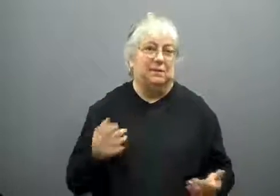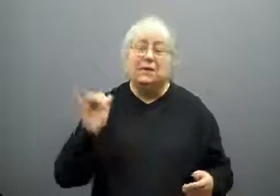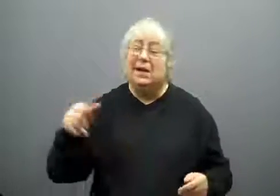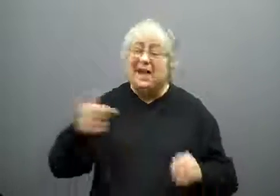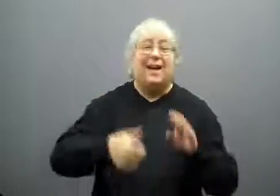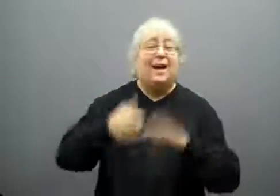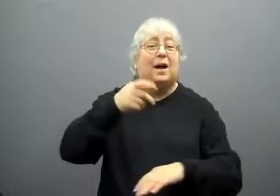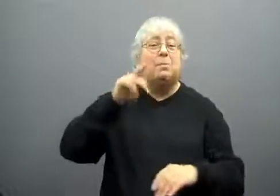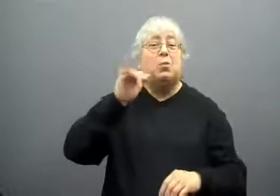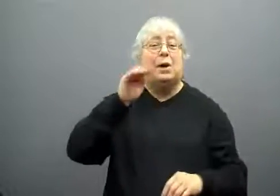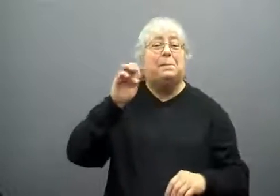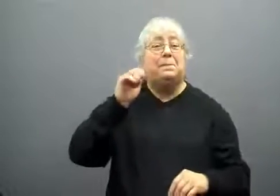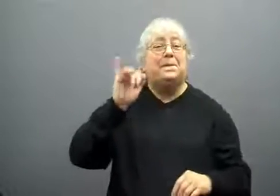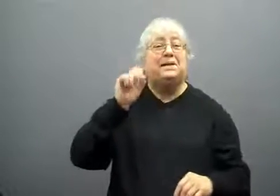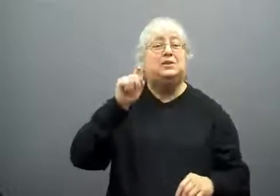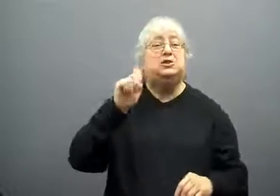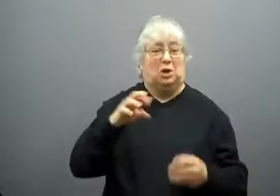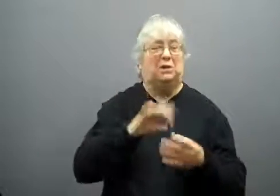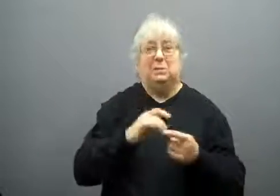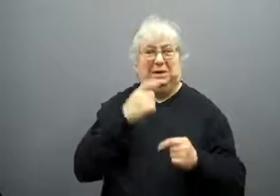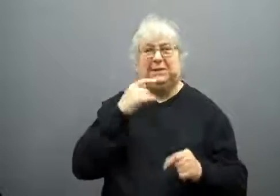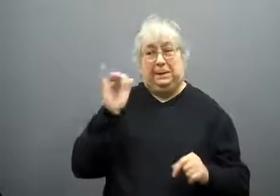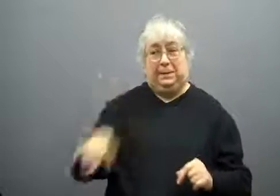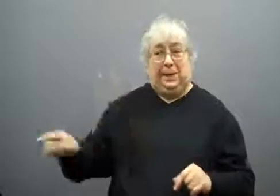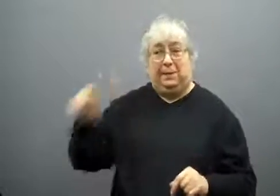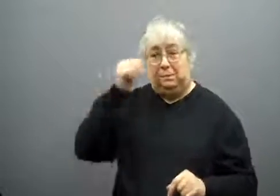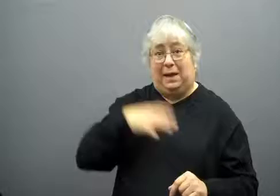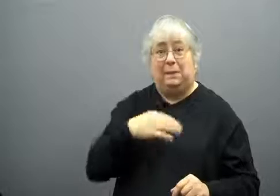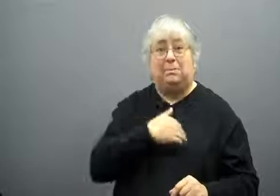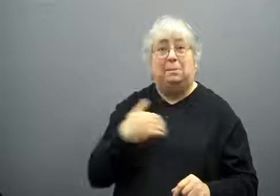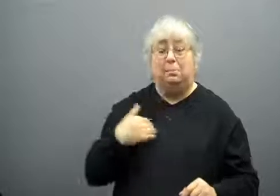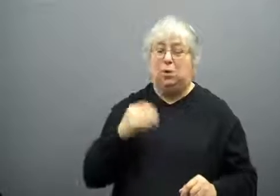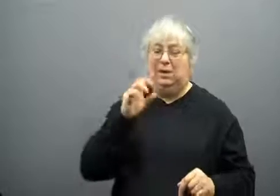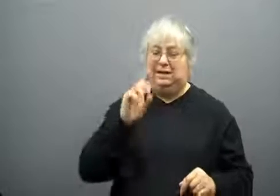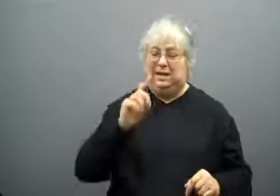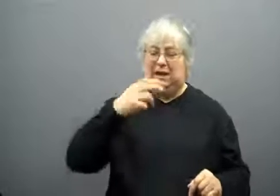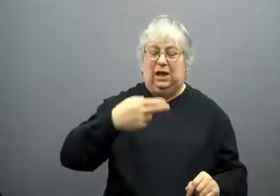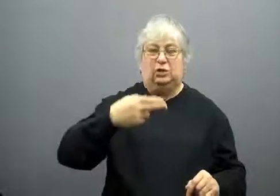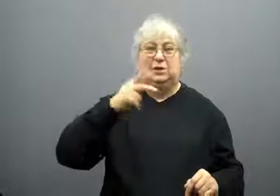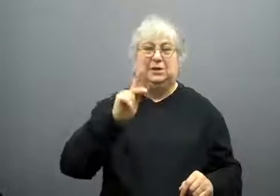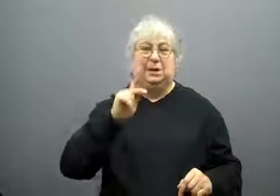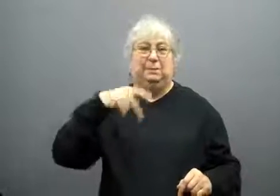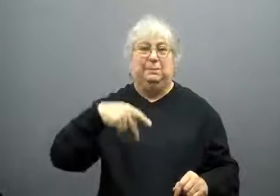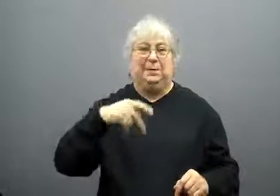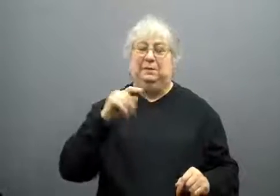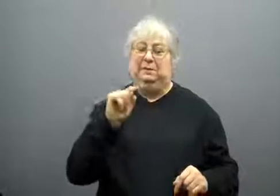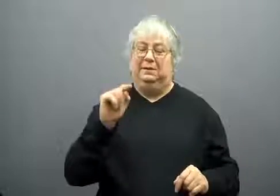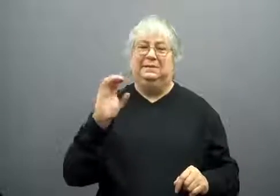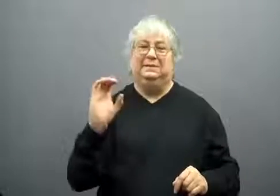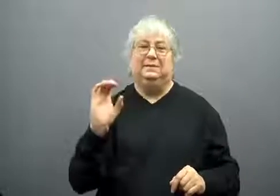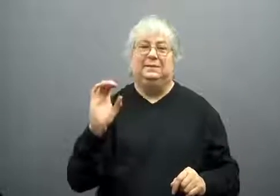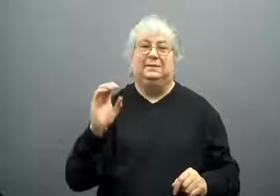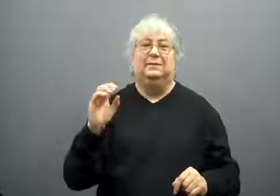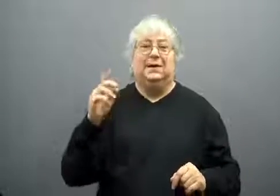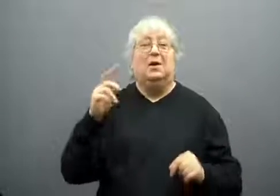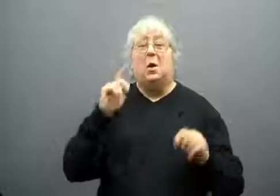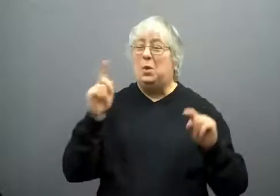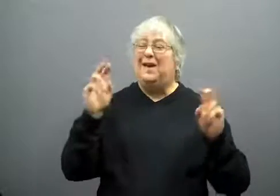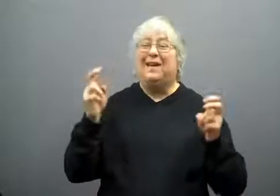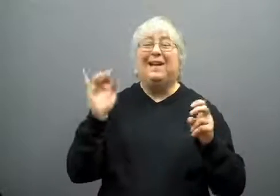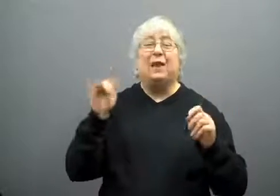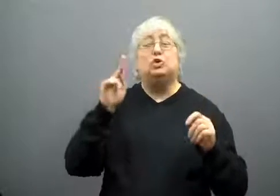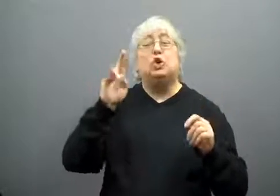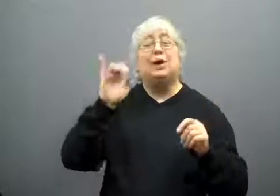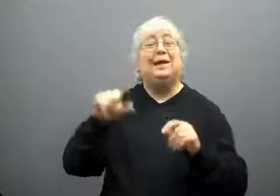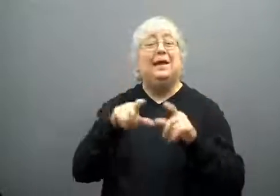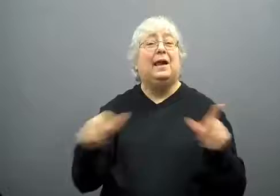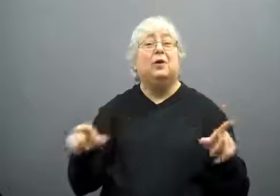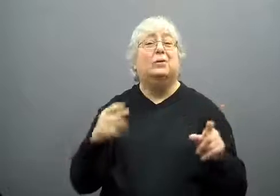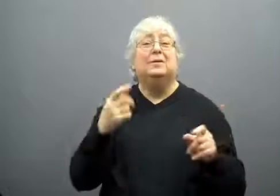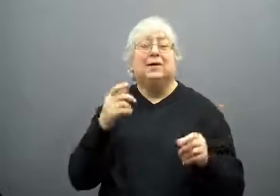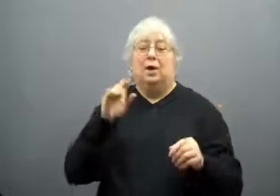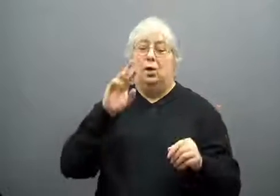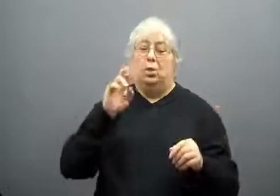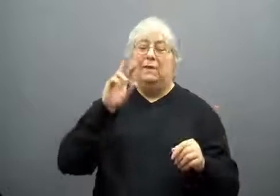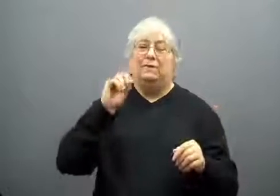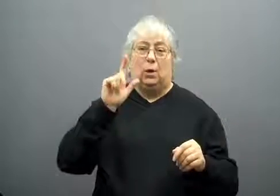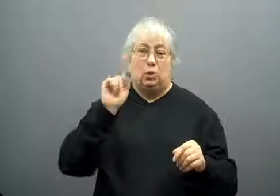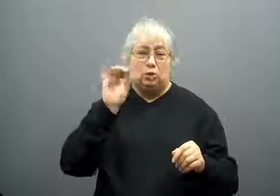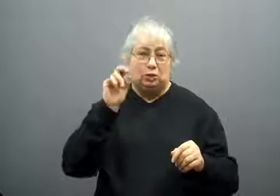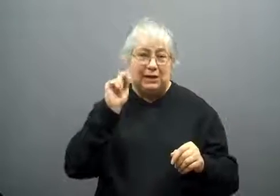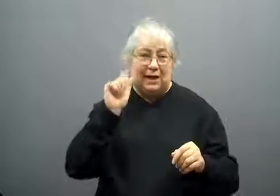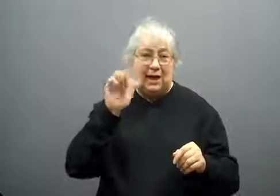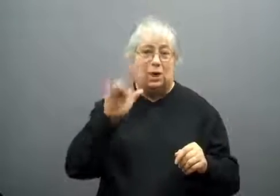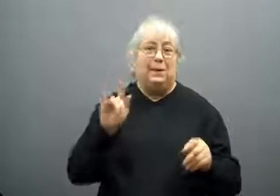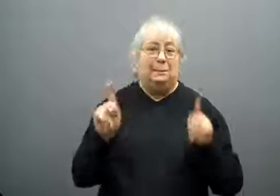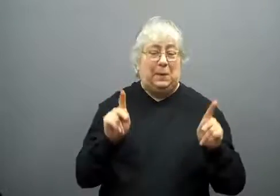The Prime Minister said he was a member of the DHKP-C.